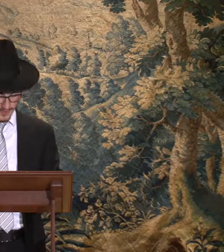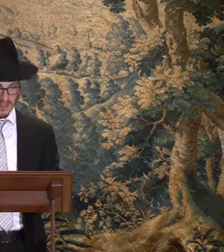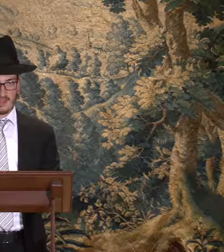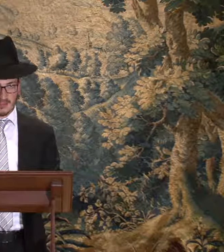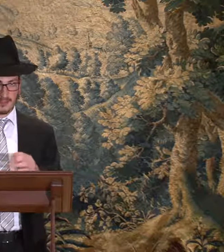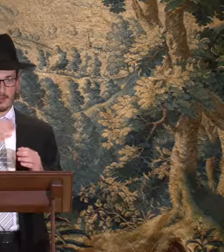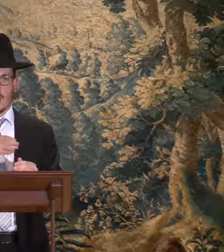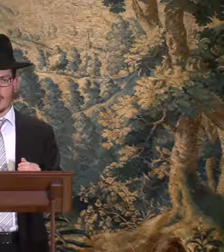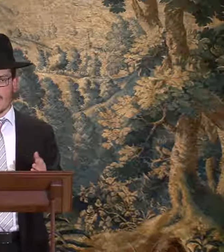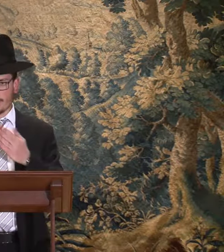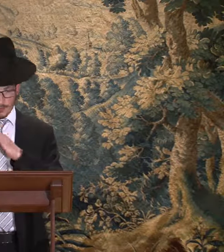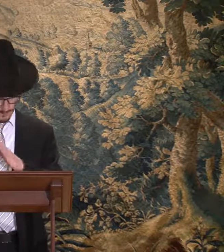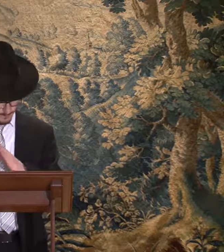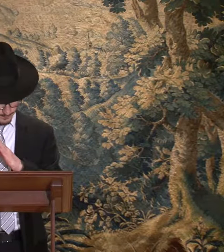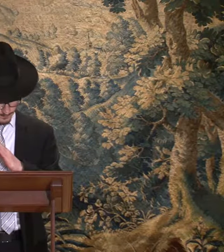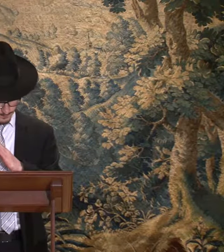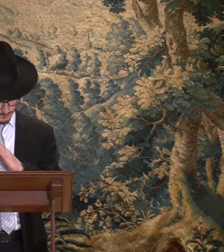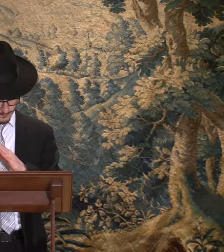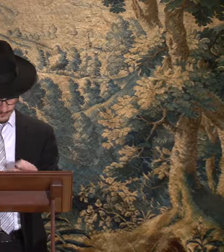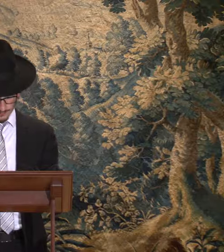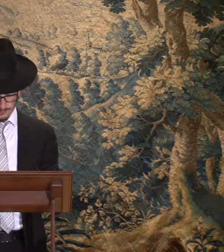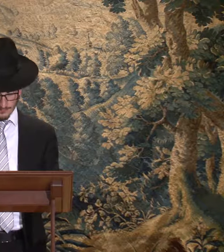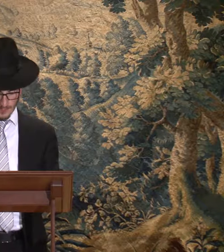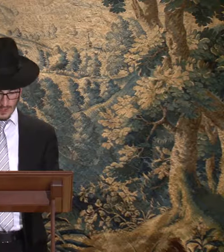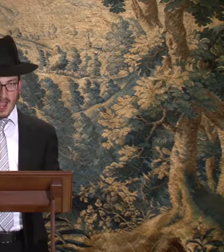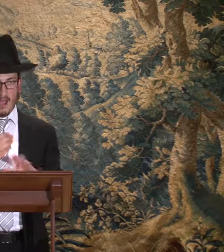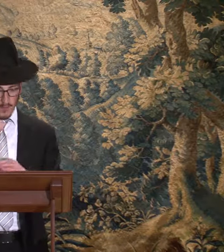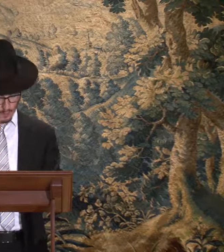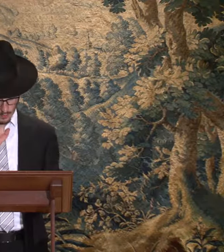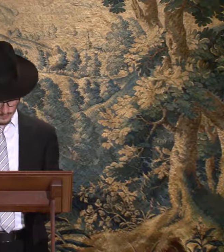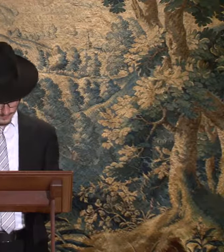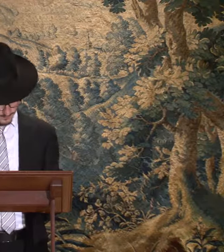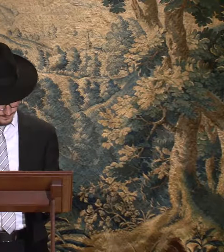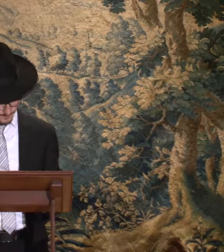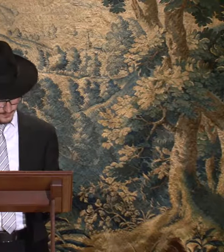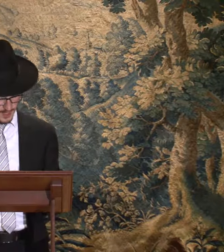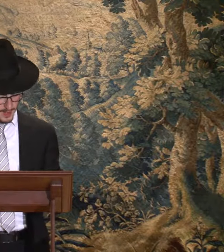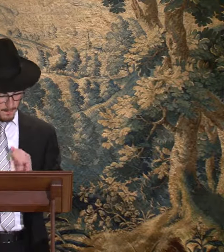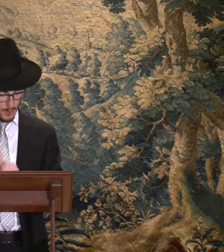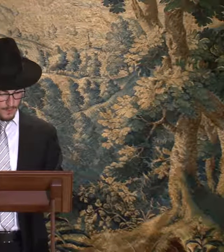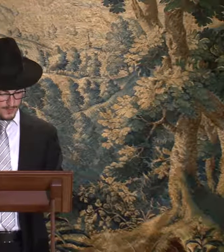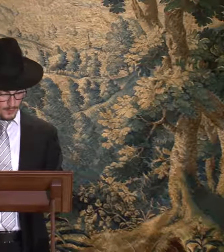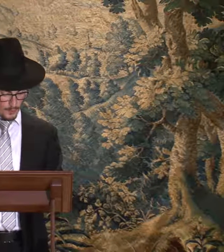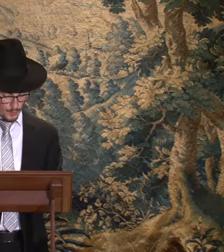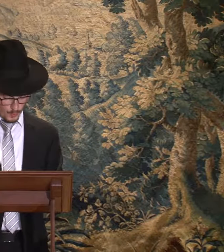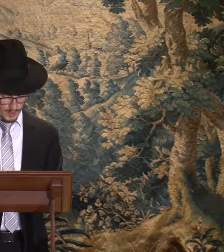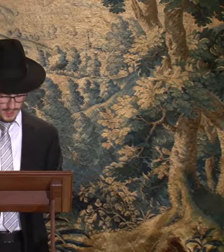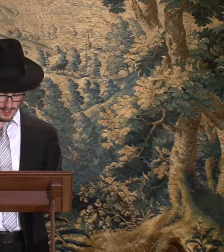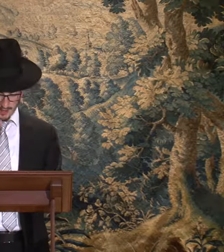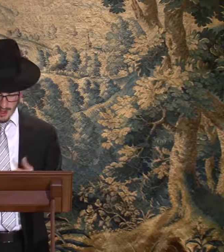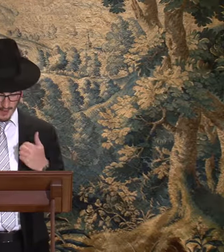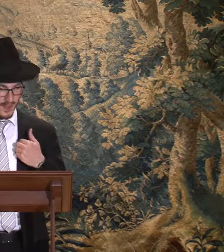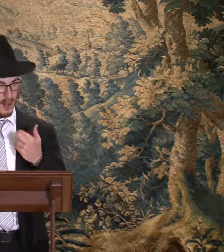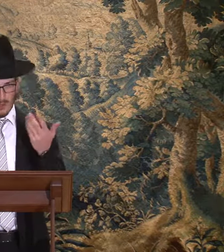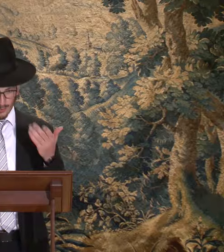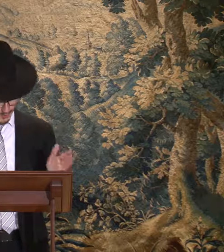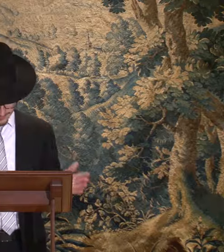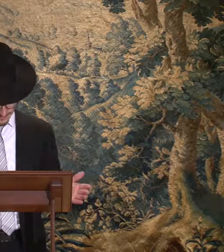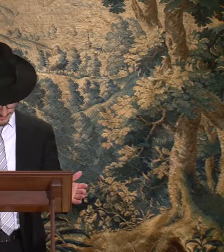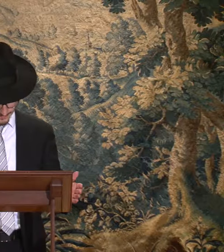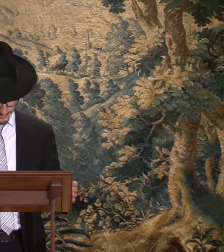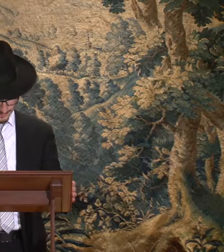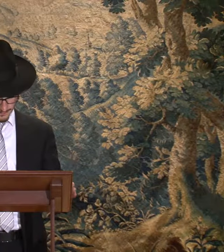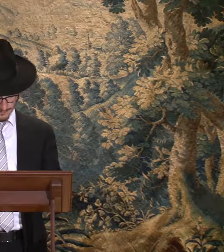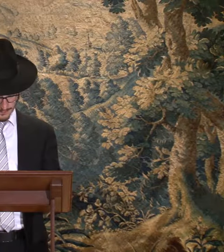this Toronto community. After all, most of you do not have hearing loss and yet